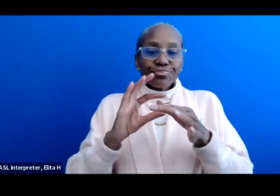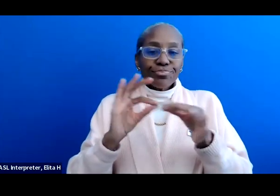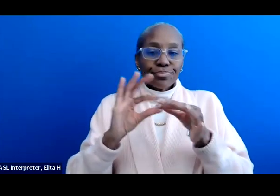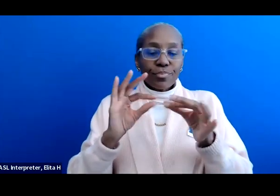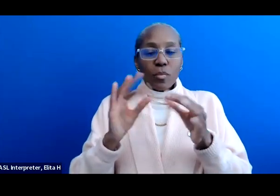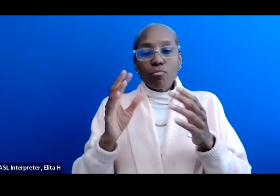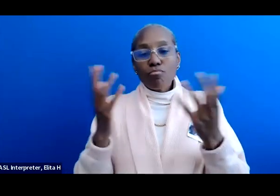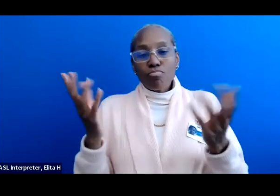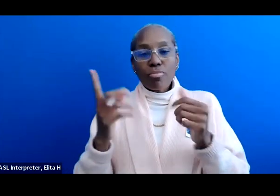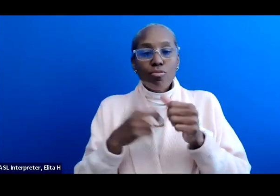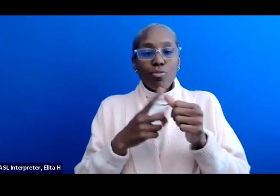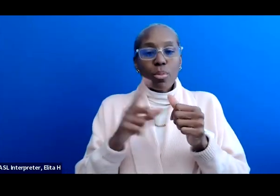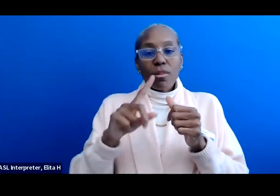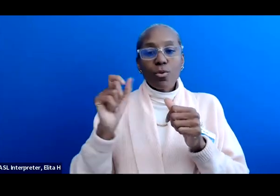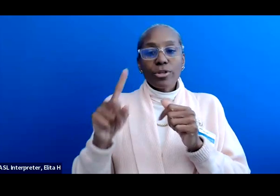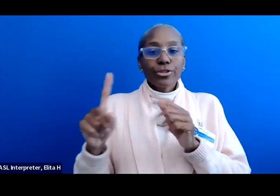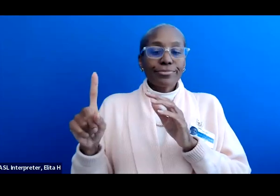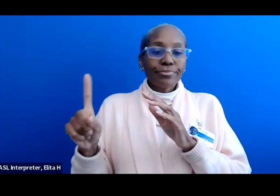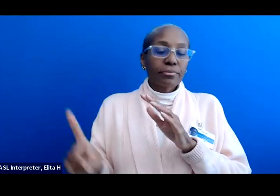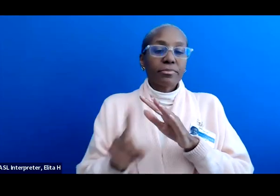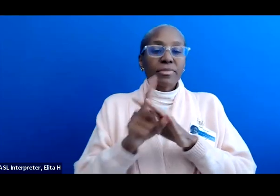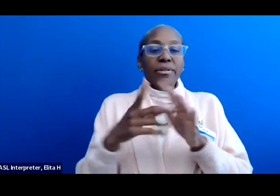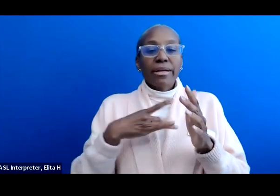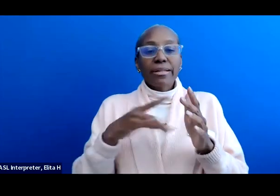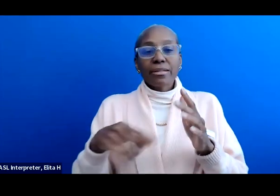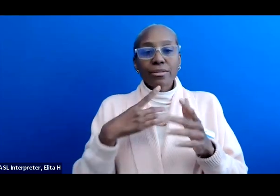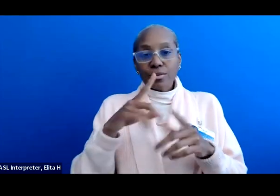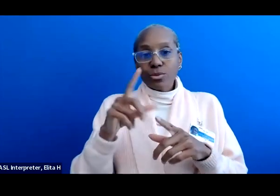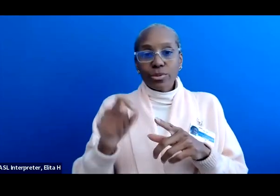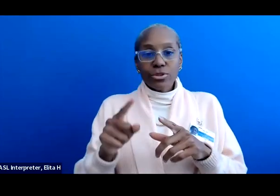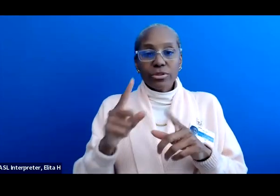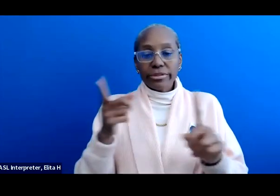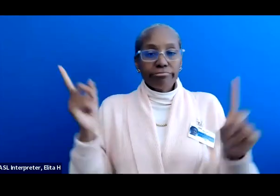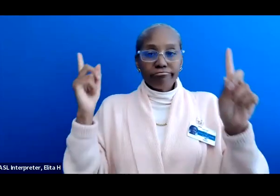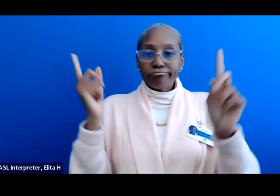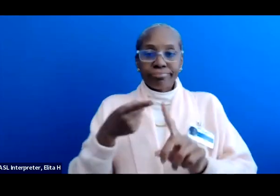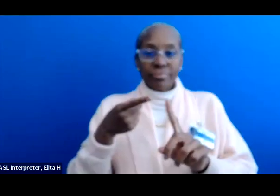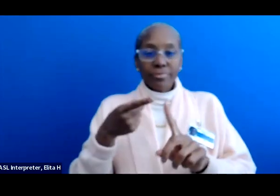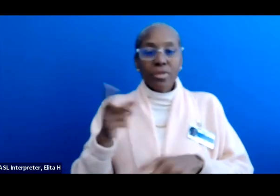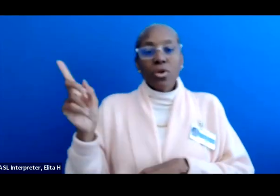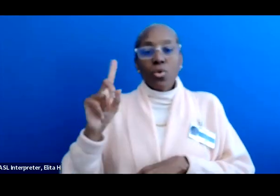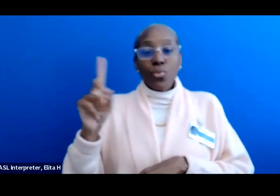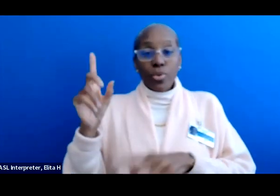First of all, there's a question about and I love this question because it's so to the point. Where can I be weighed?